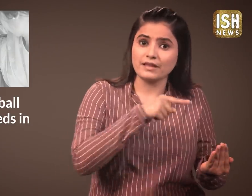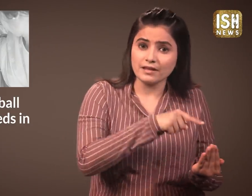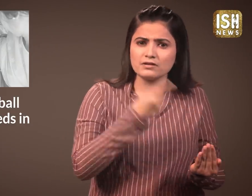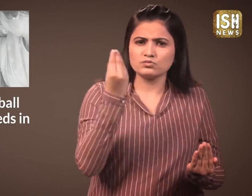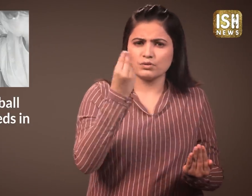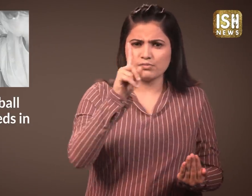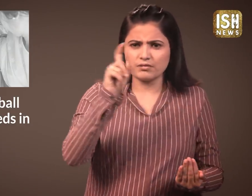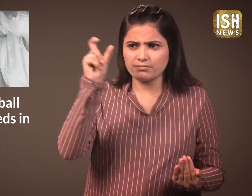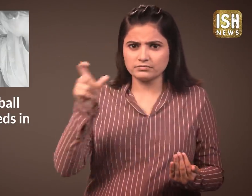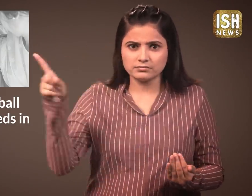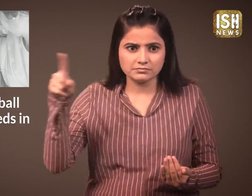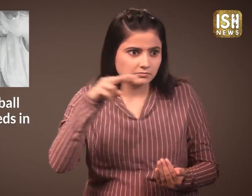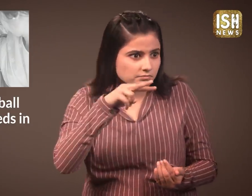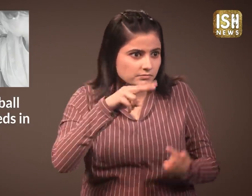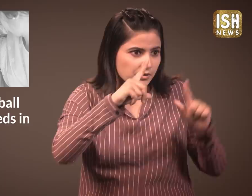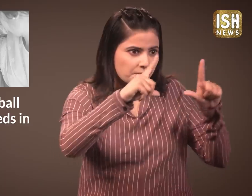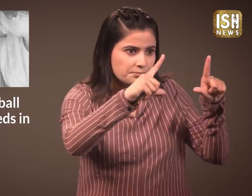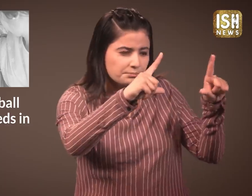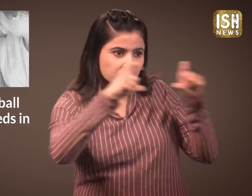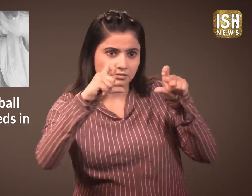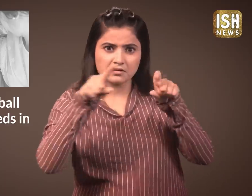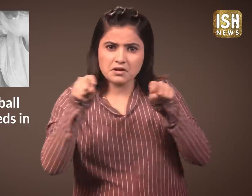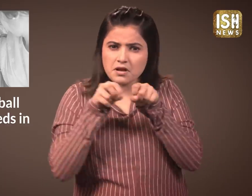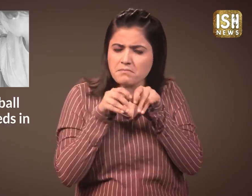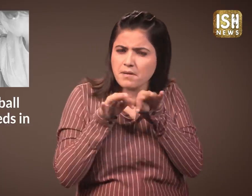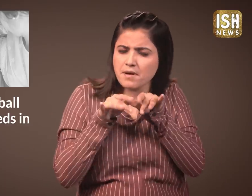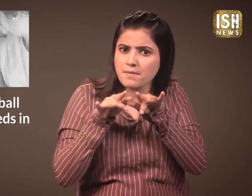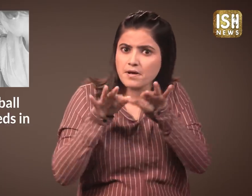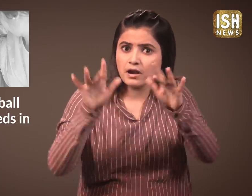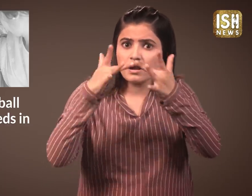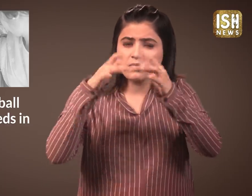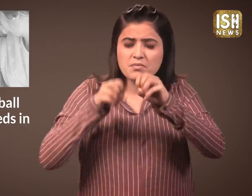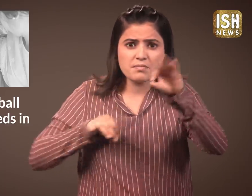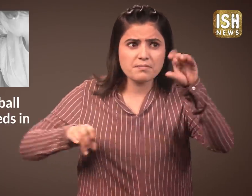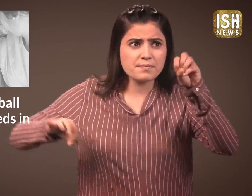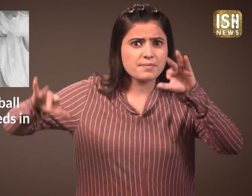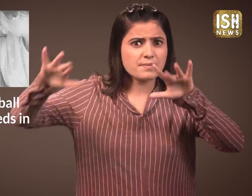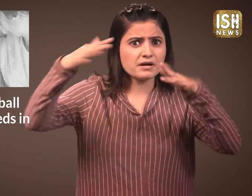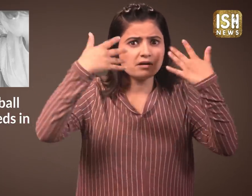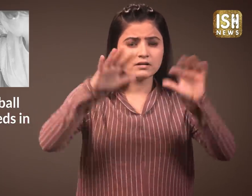A man clicked her picture and it went viral over the internet.